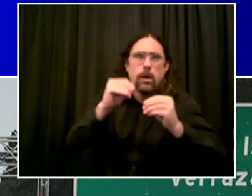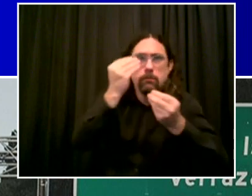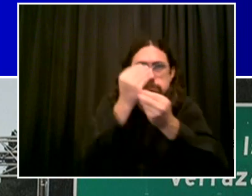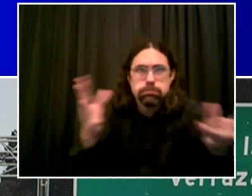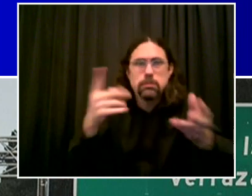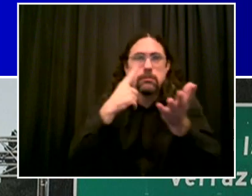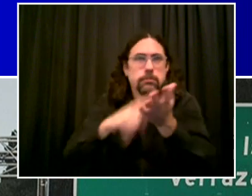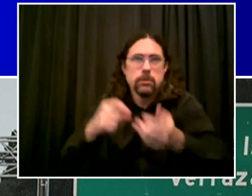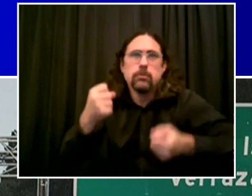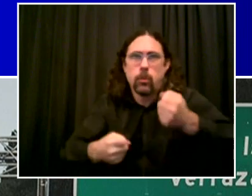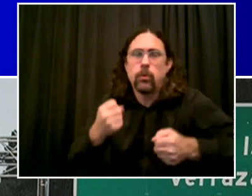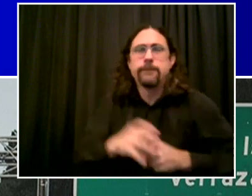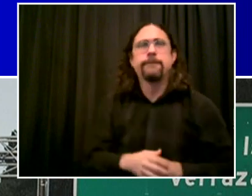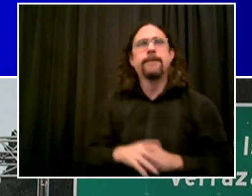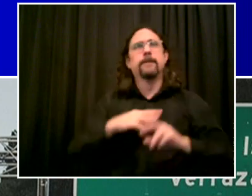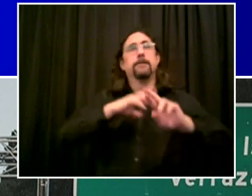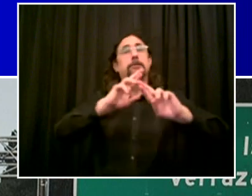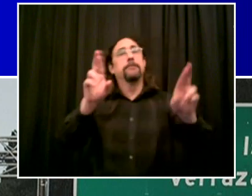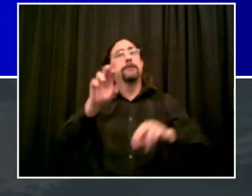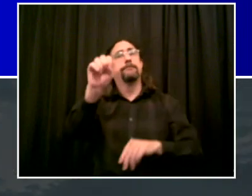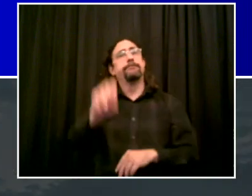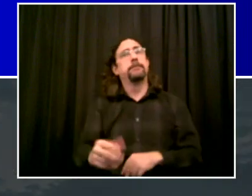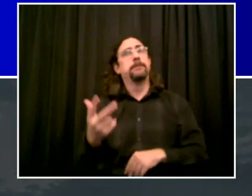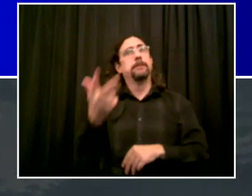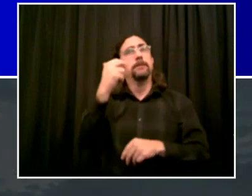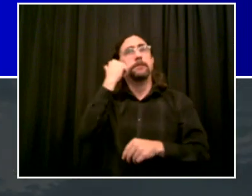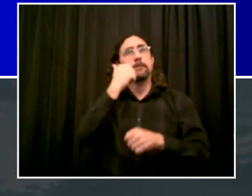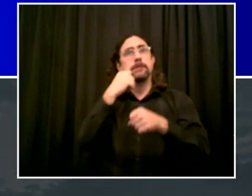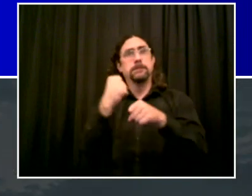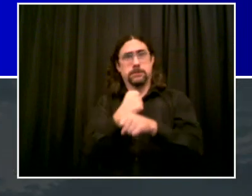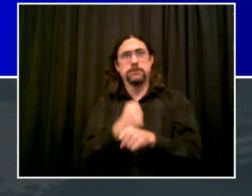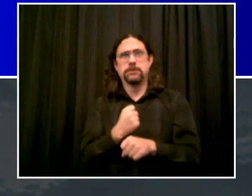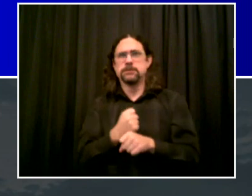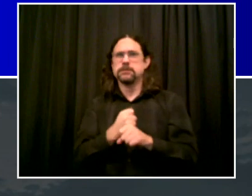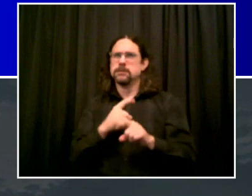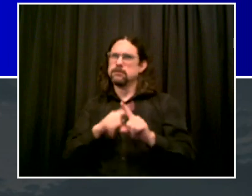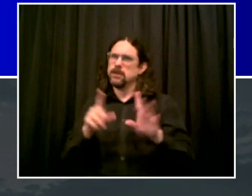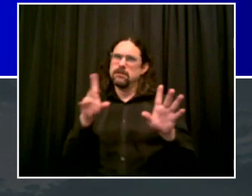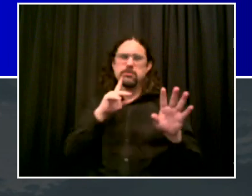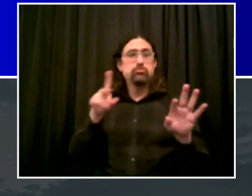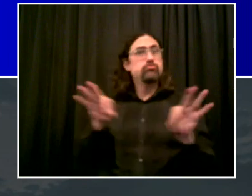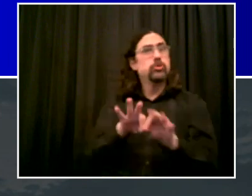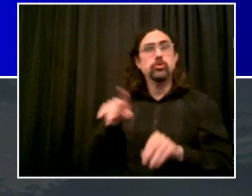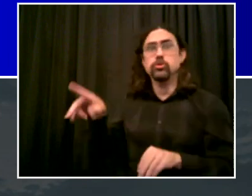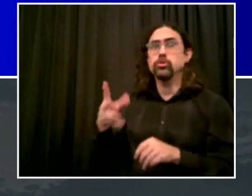INDICATORS AND MAKE THE POINT OF HOW THE DISCIPLINE AND THE FOCUS OF THE